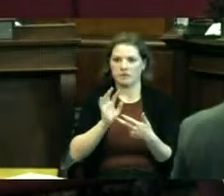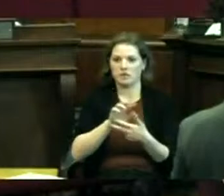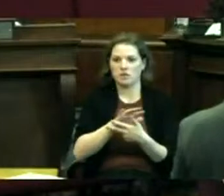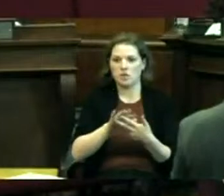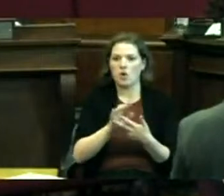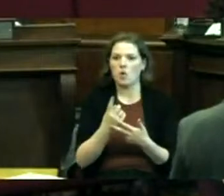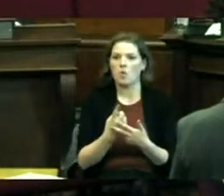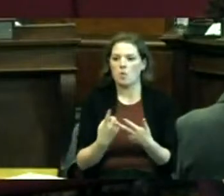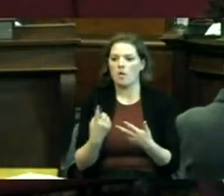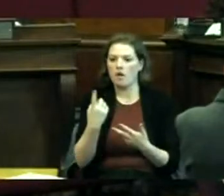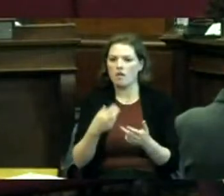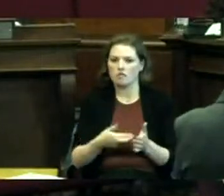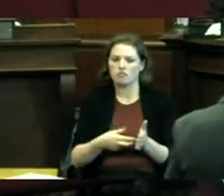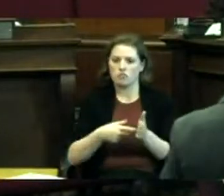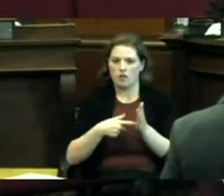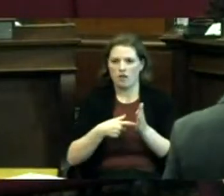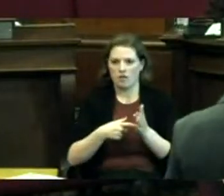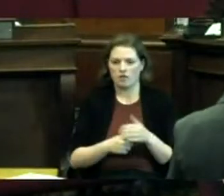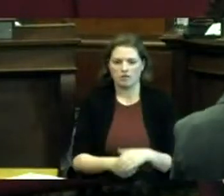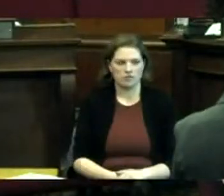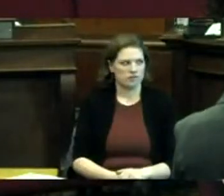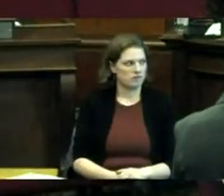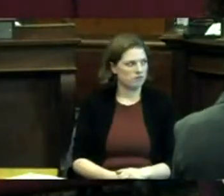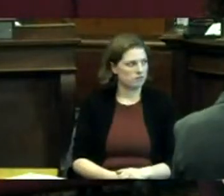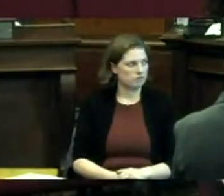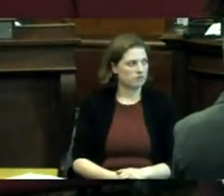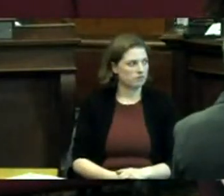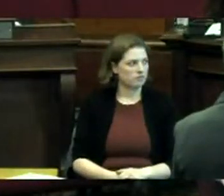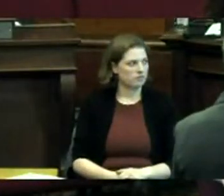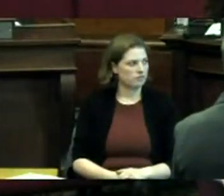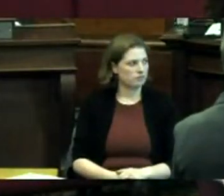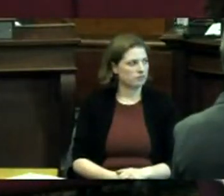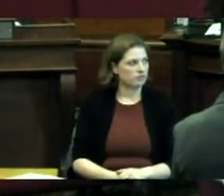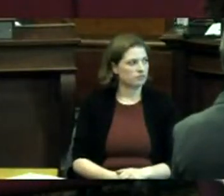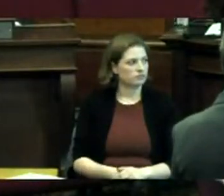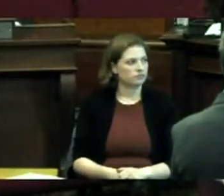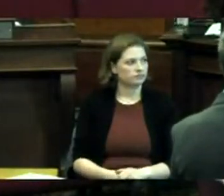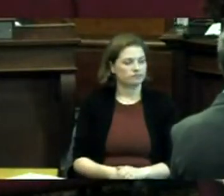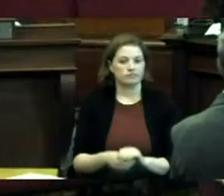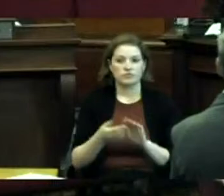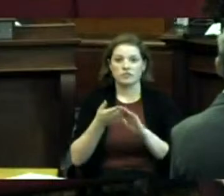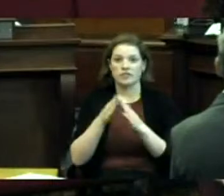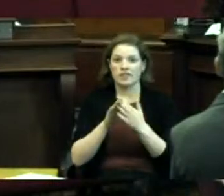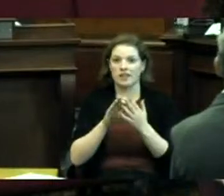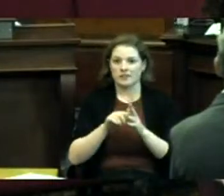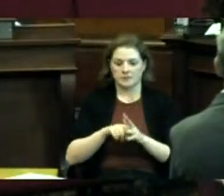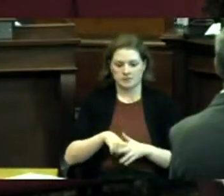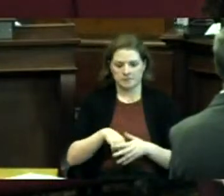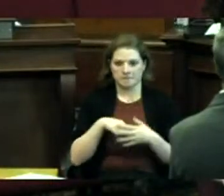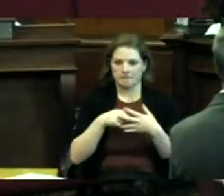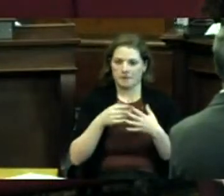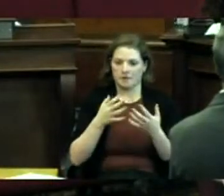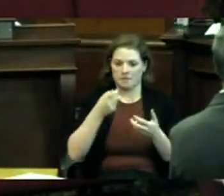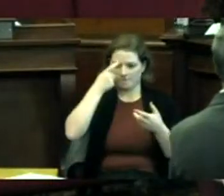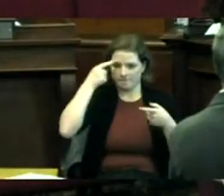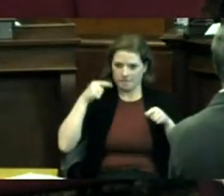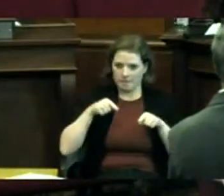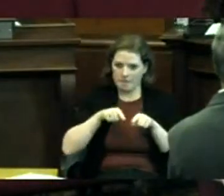water system. So those are the